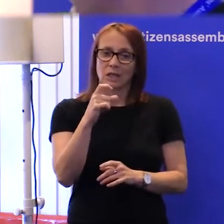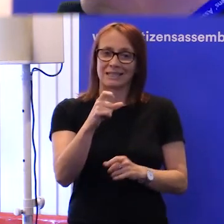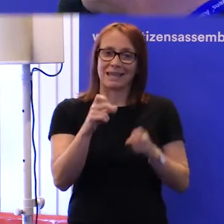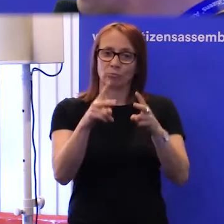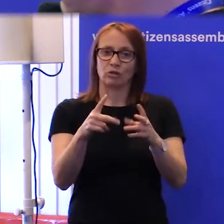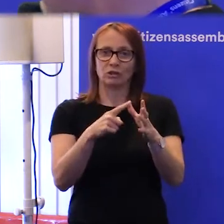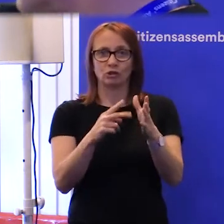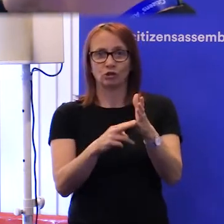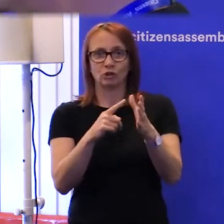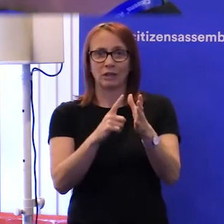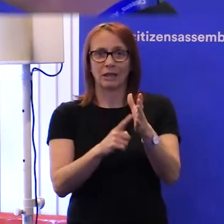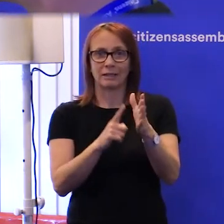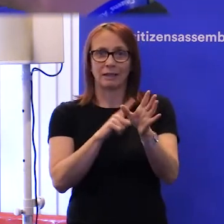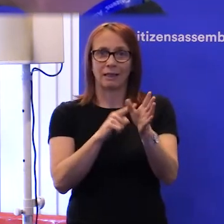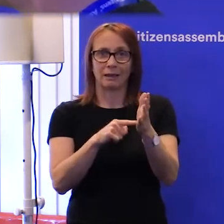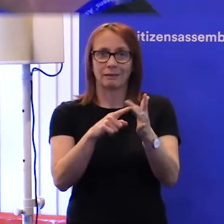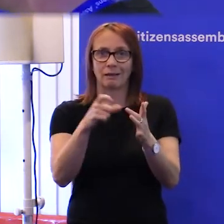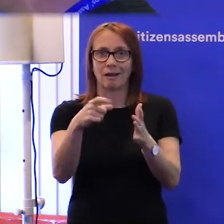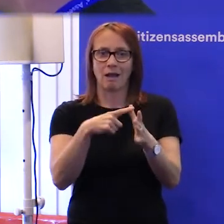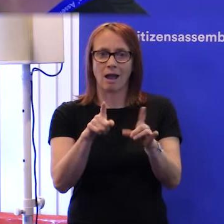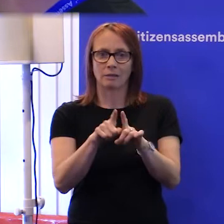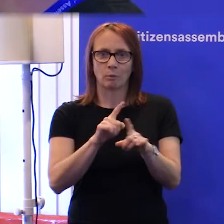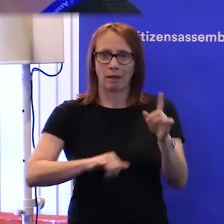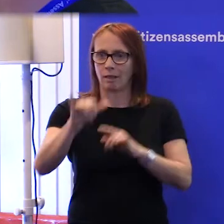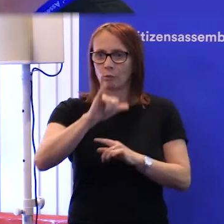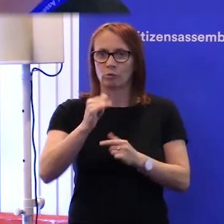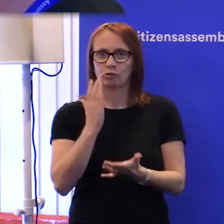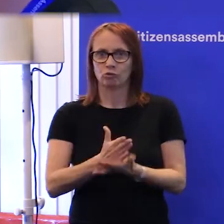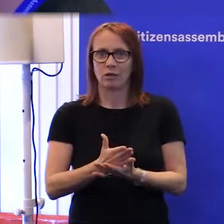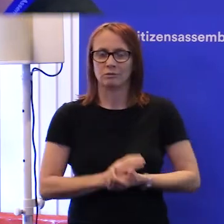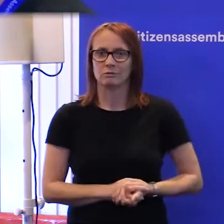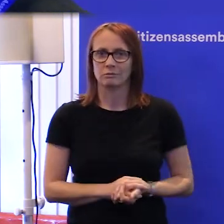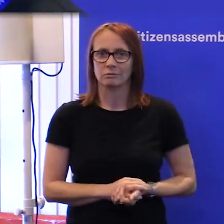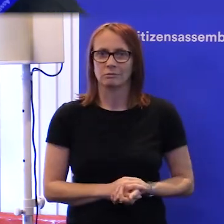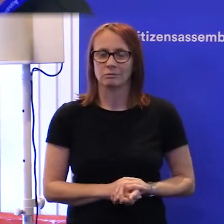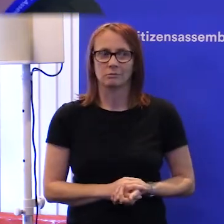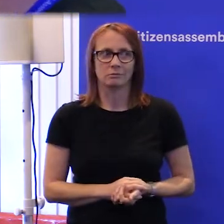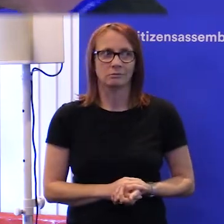well so who can you trust and what what I actually want to do is